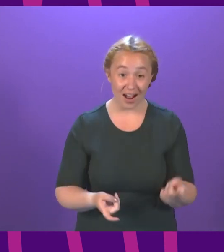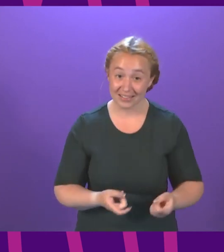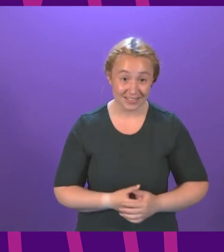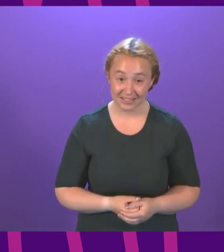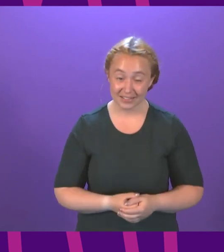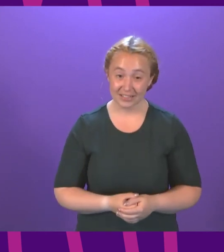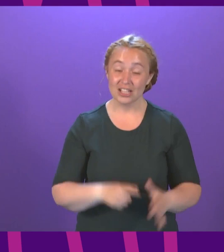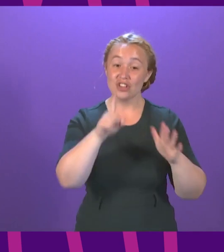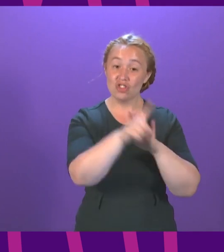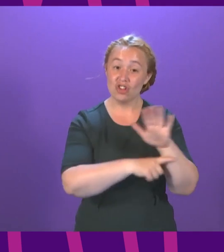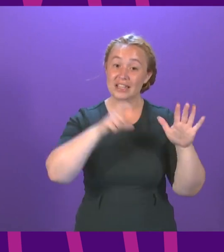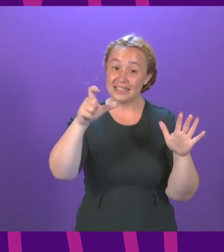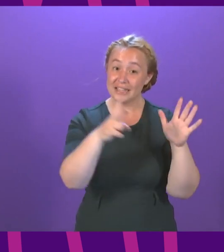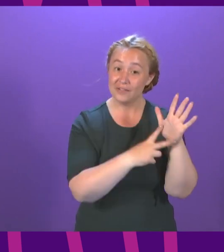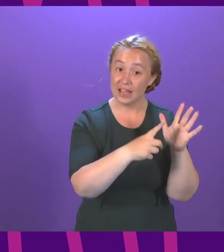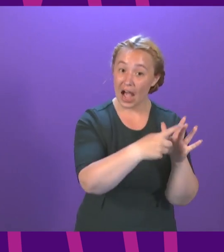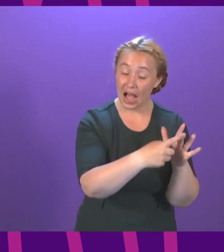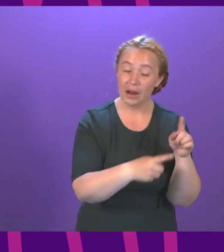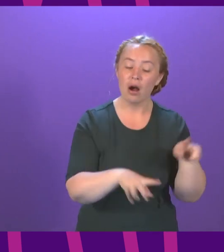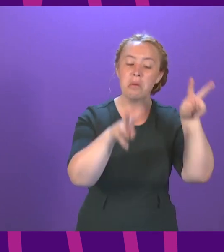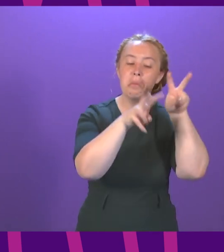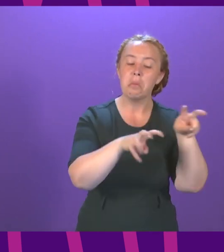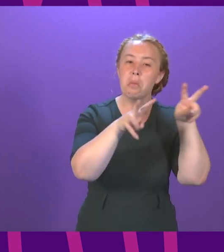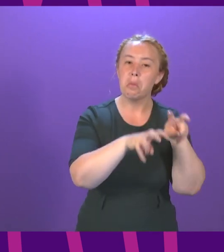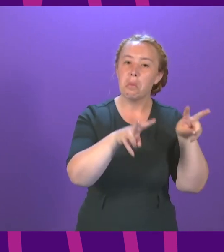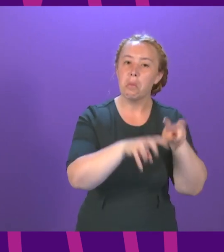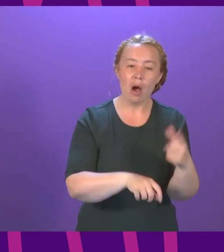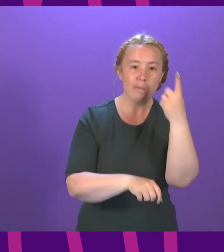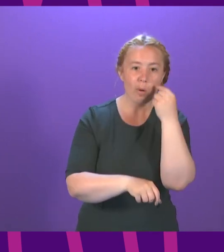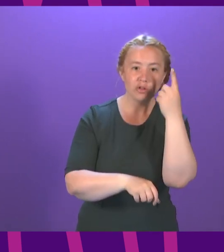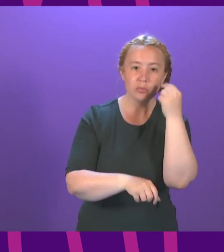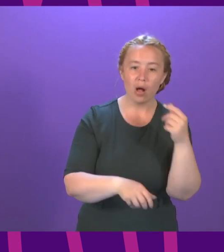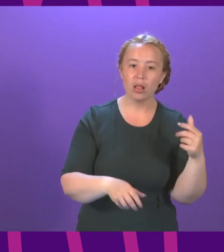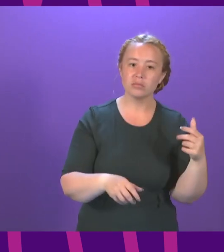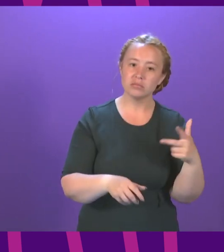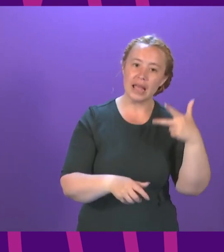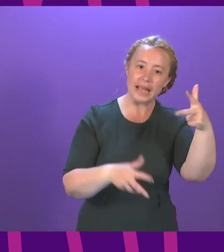I understand that the JCVI is looking at that question again. If it were to recommend